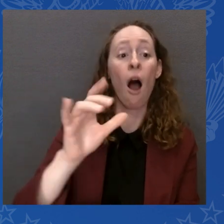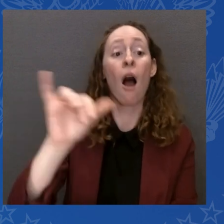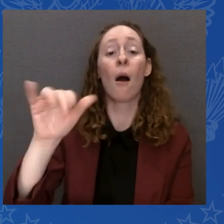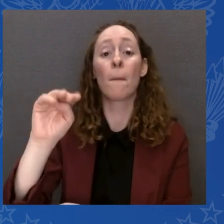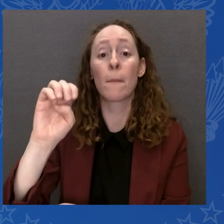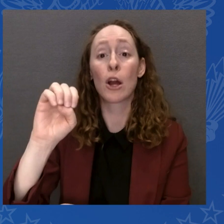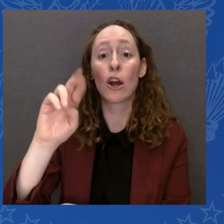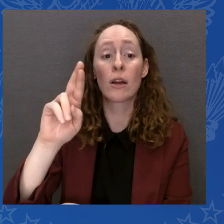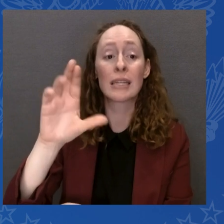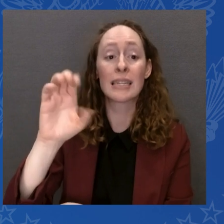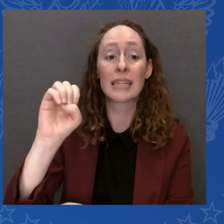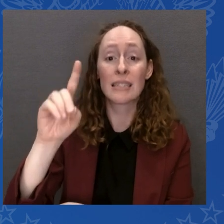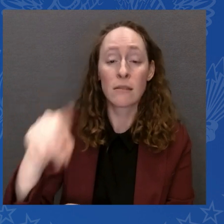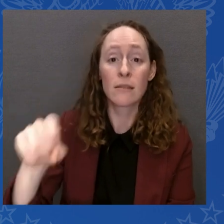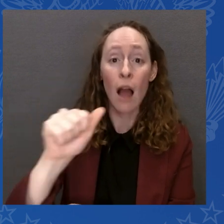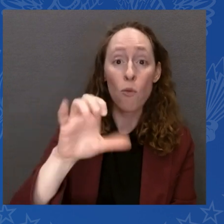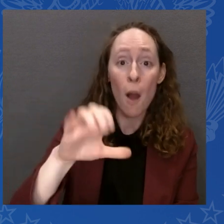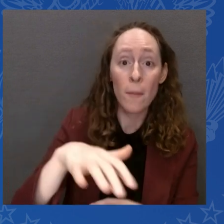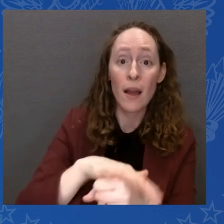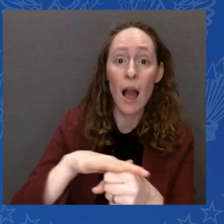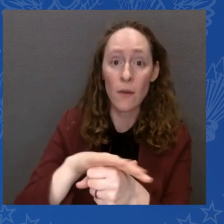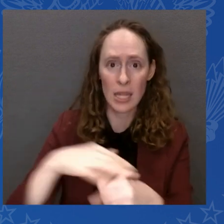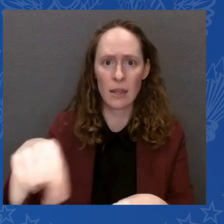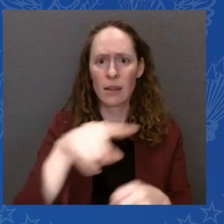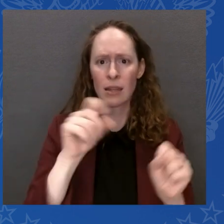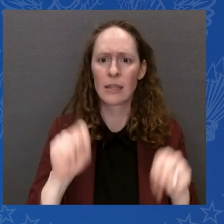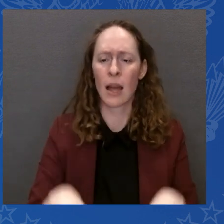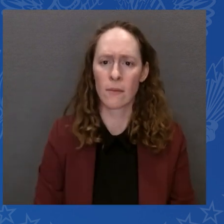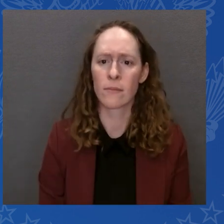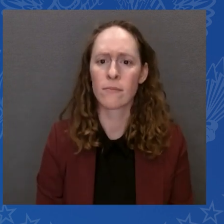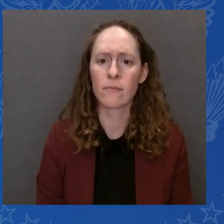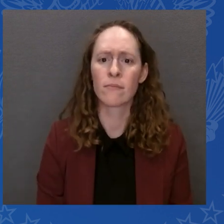The Army Corps of Engineers is helping to remove heavy debris and --